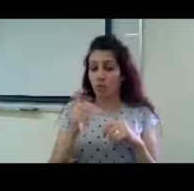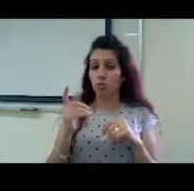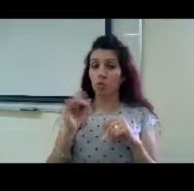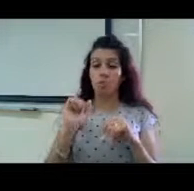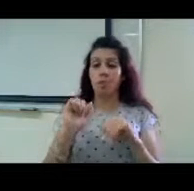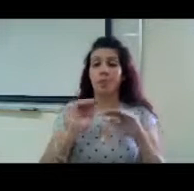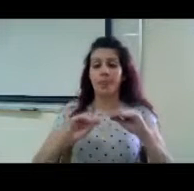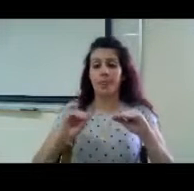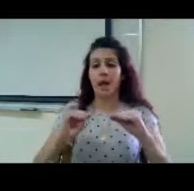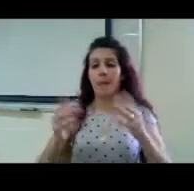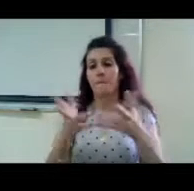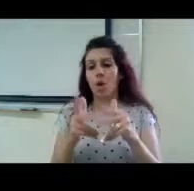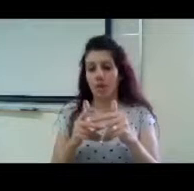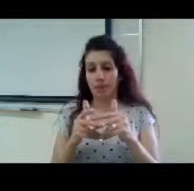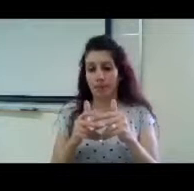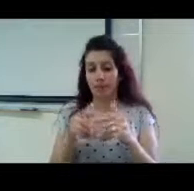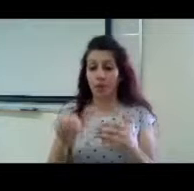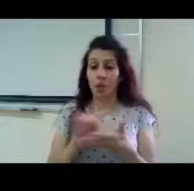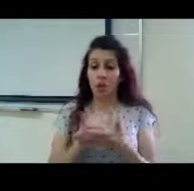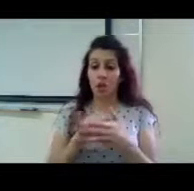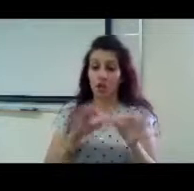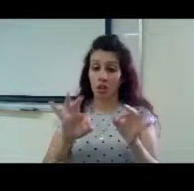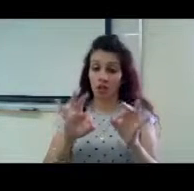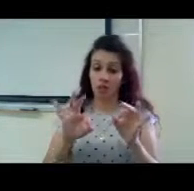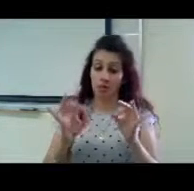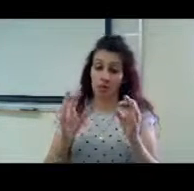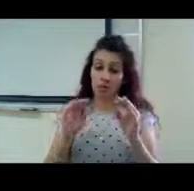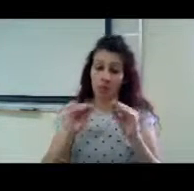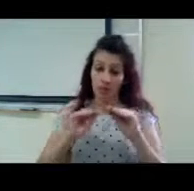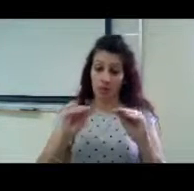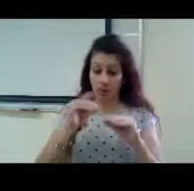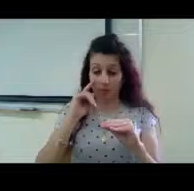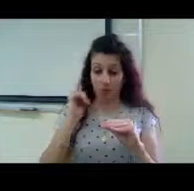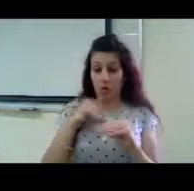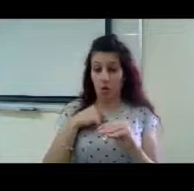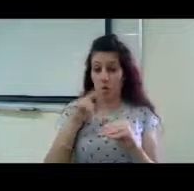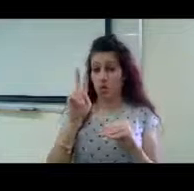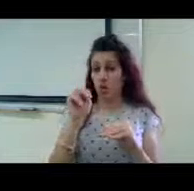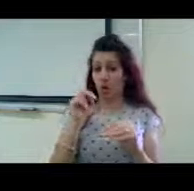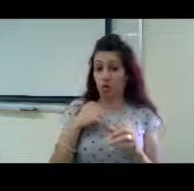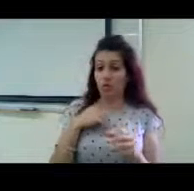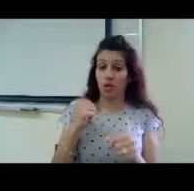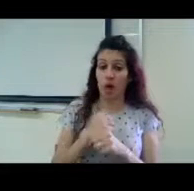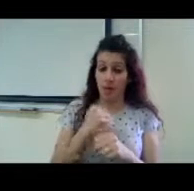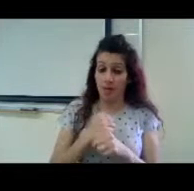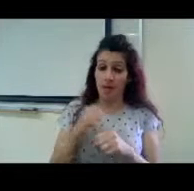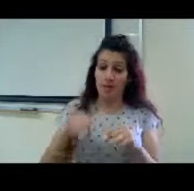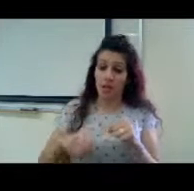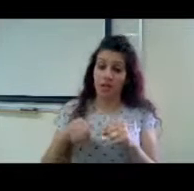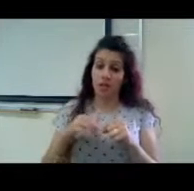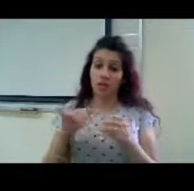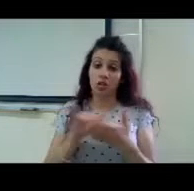form of education that uses information technology ideally to combine